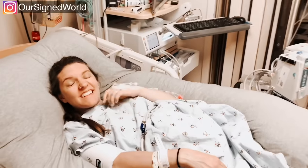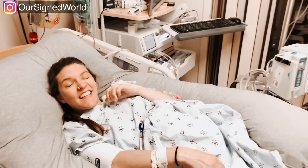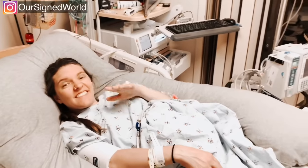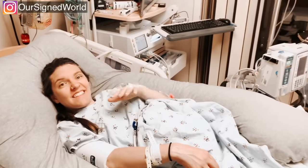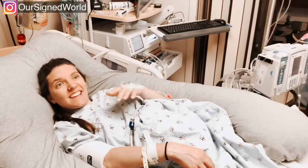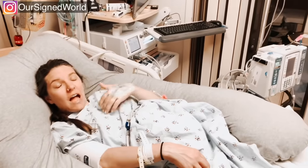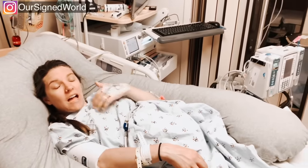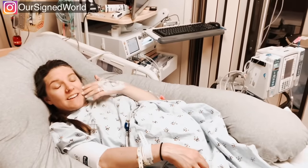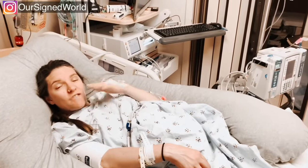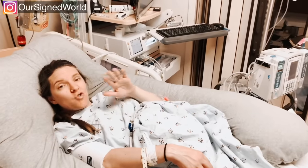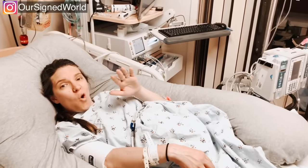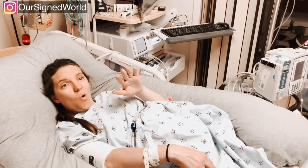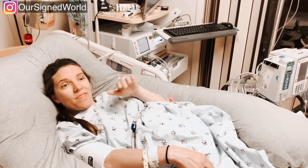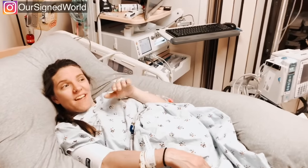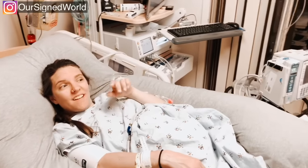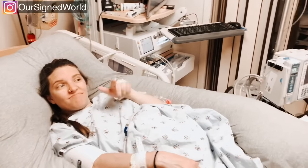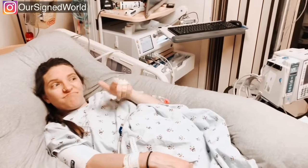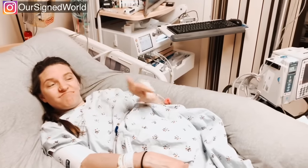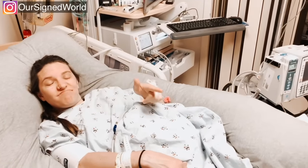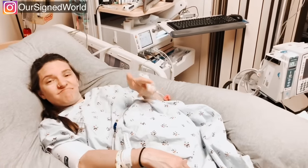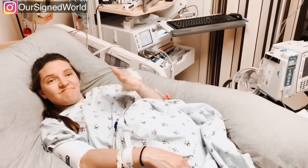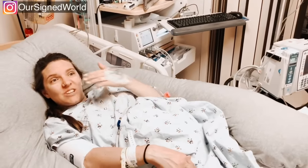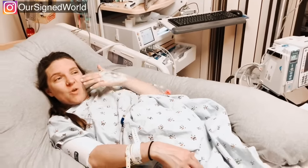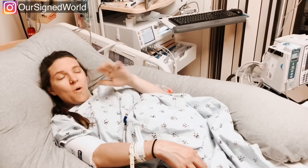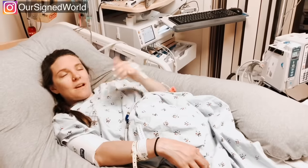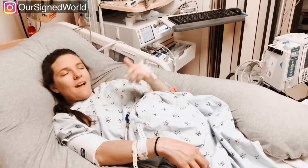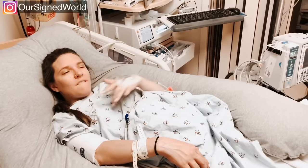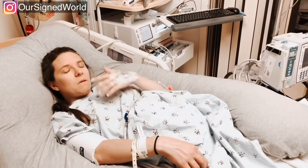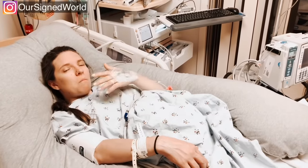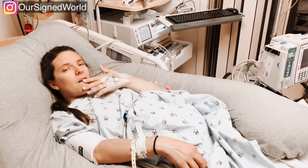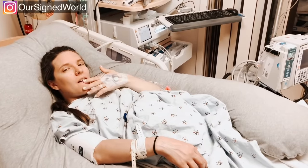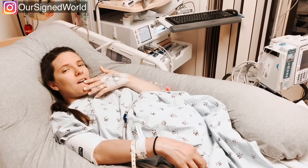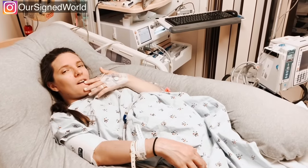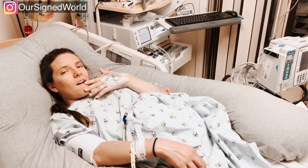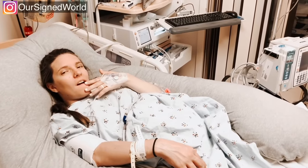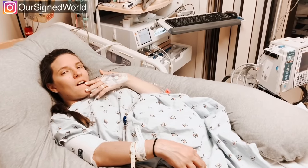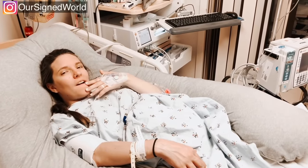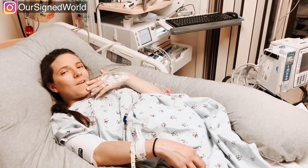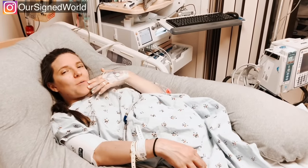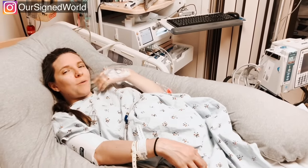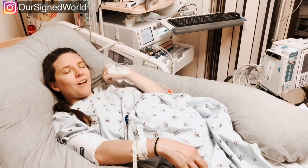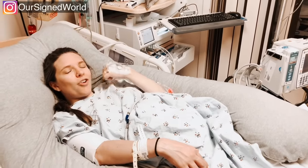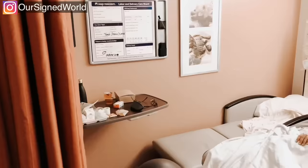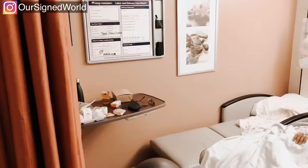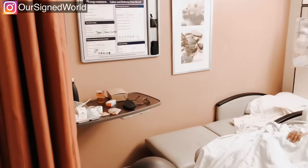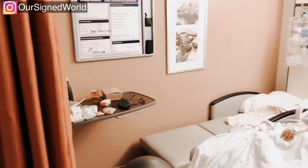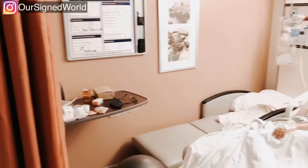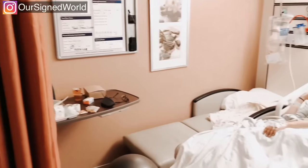Again, I felt nothing! I didn't realize they did the epidural yet! I feel much better now!